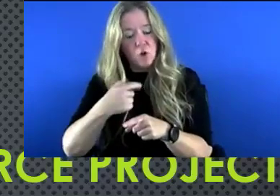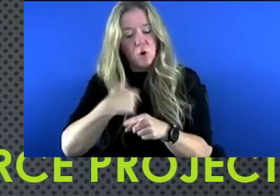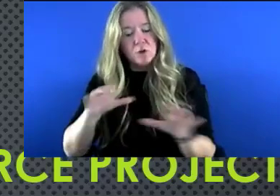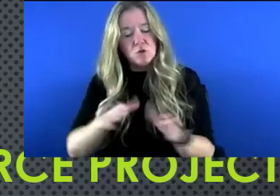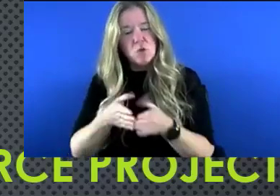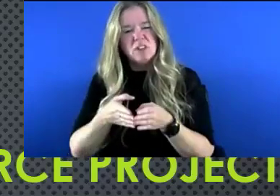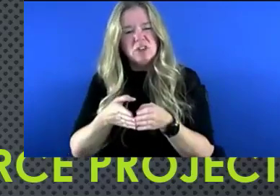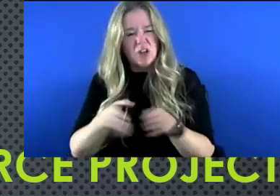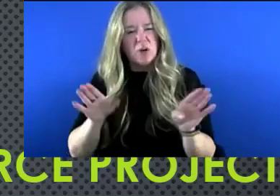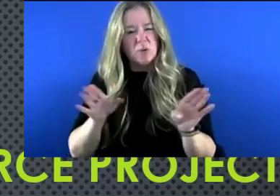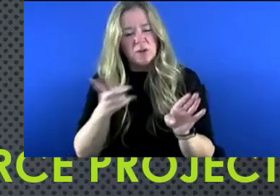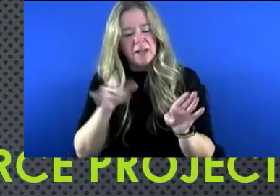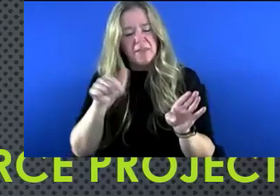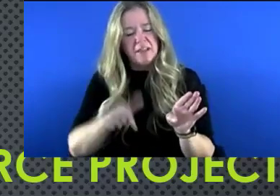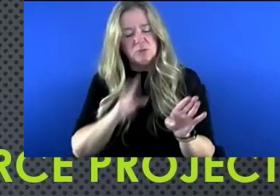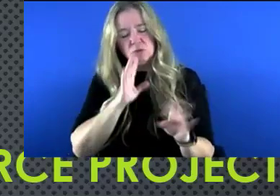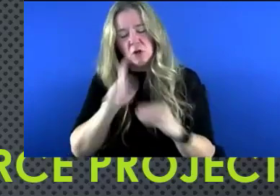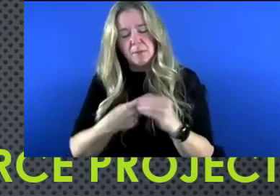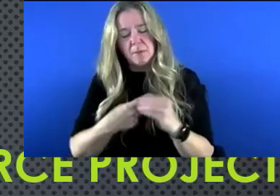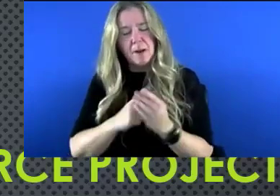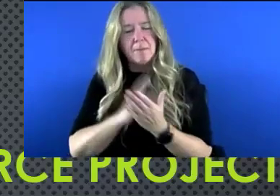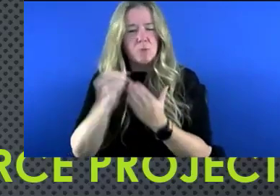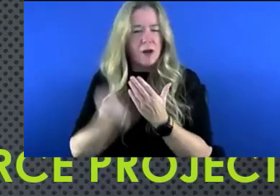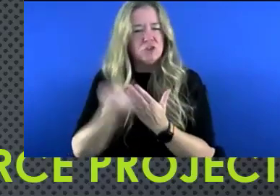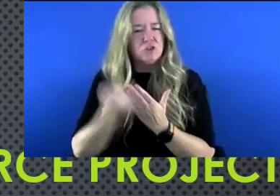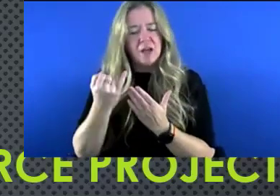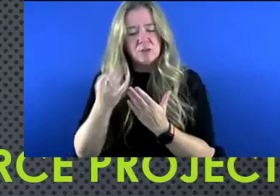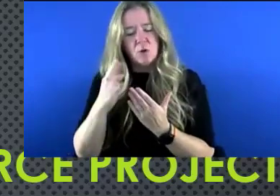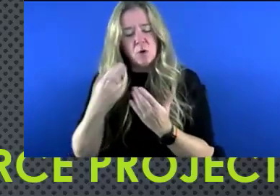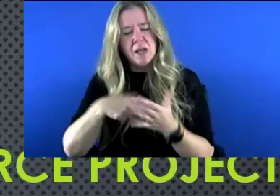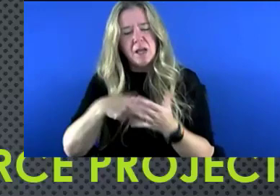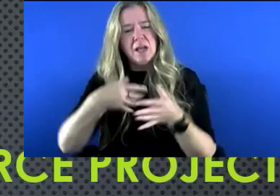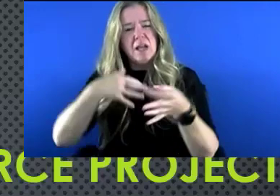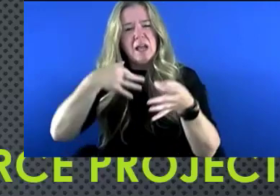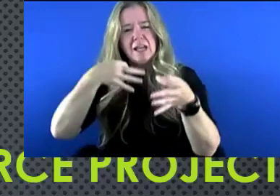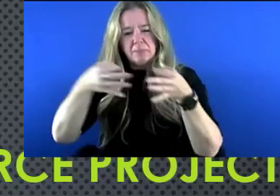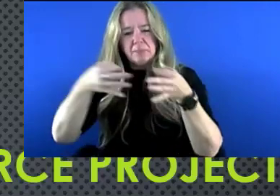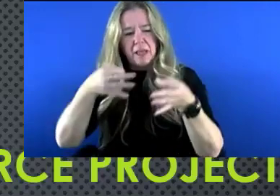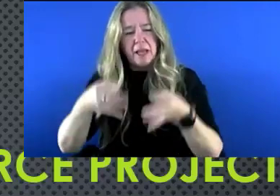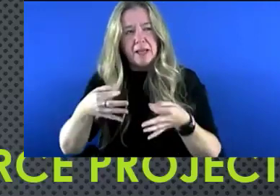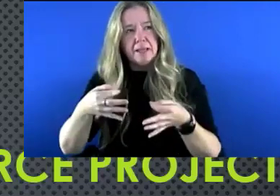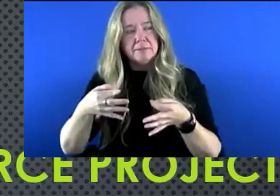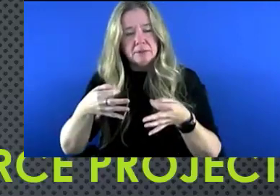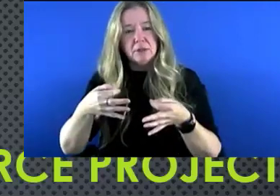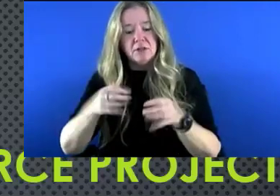like this where we talk about our project or we explain the range of students